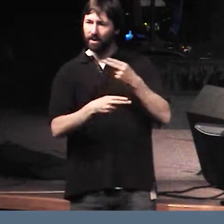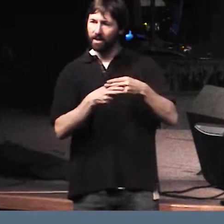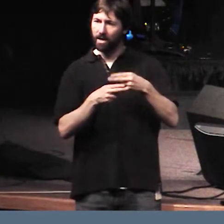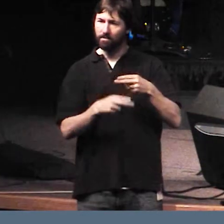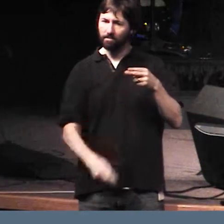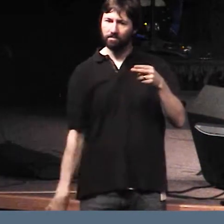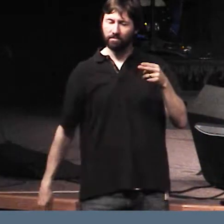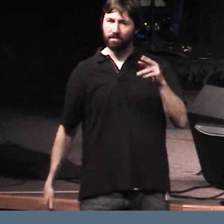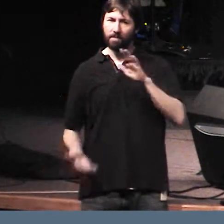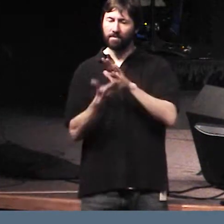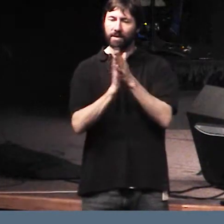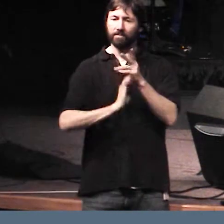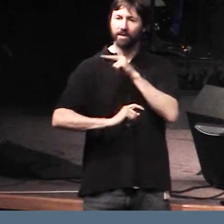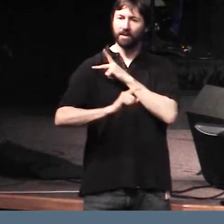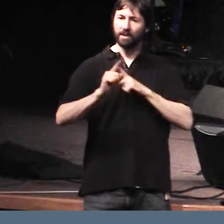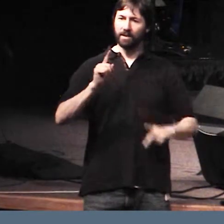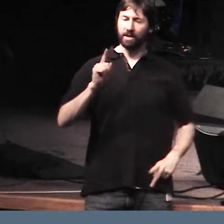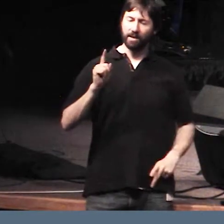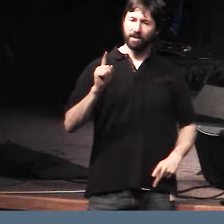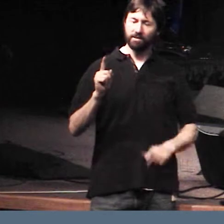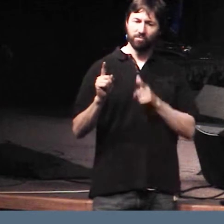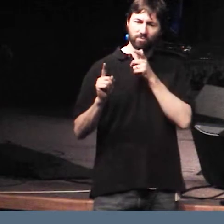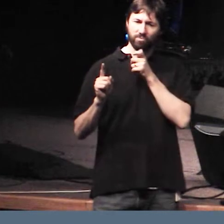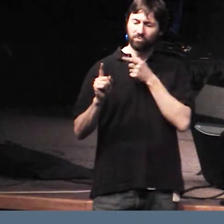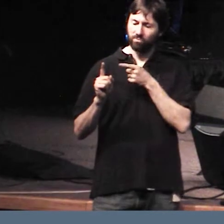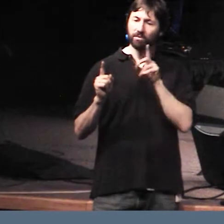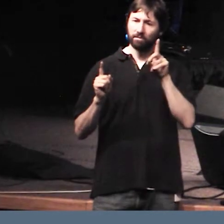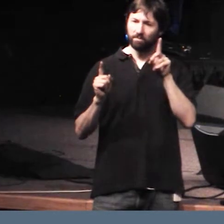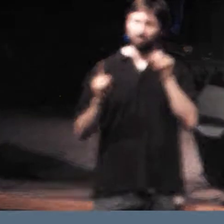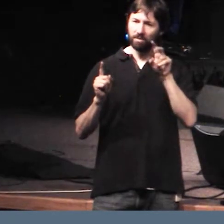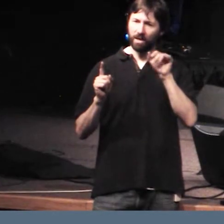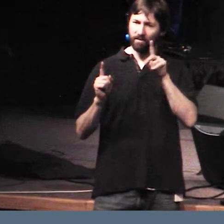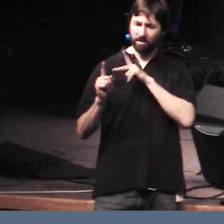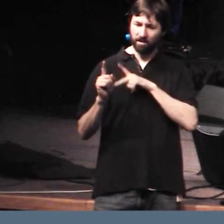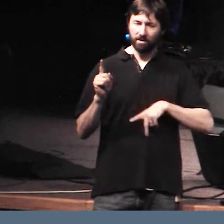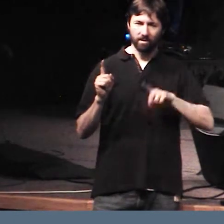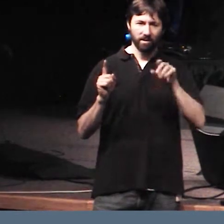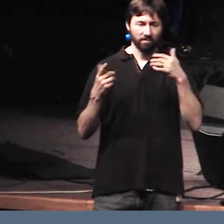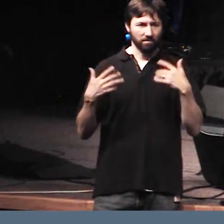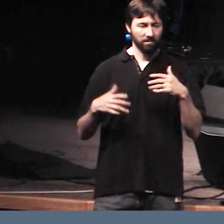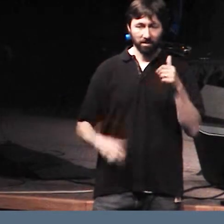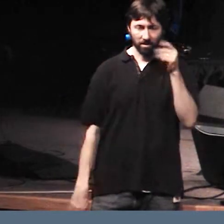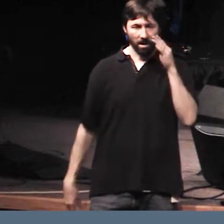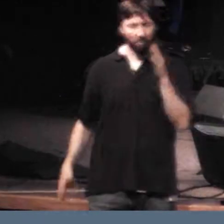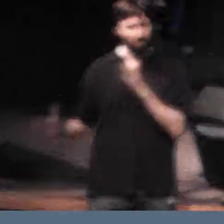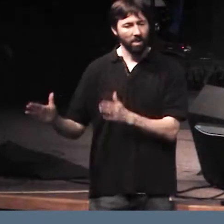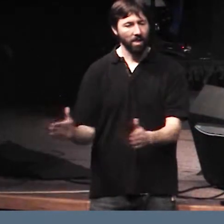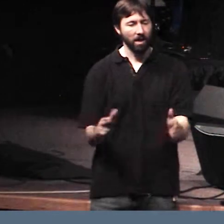who becomes king his name's David and see God had been working out his plan